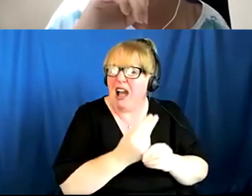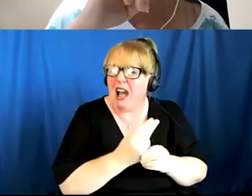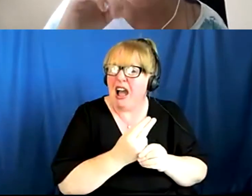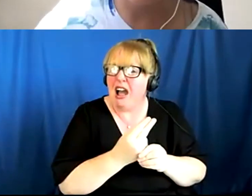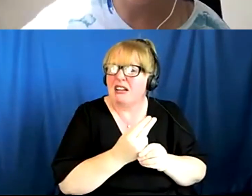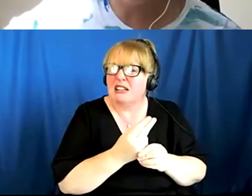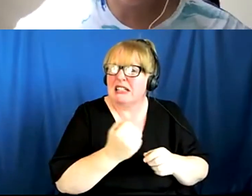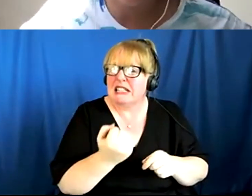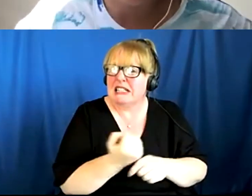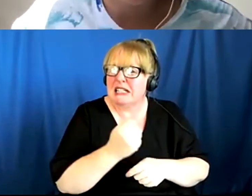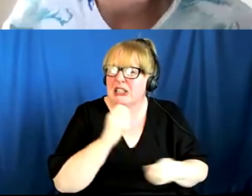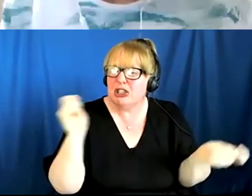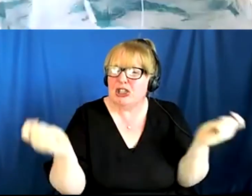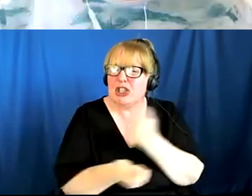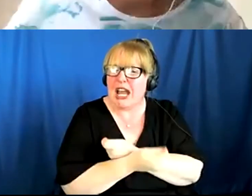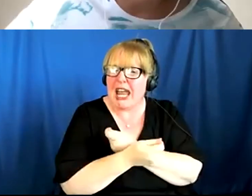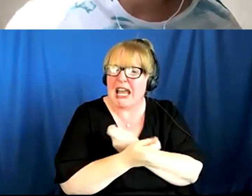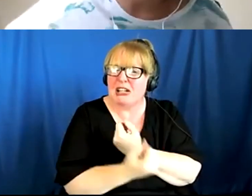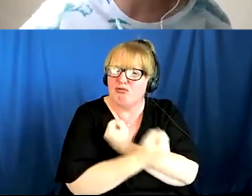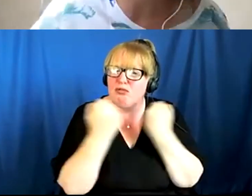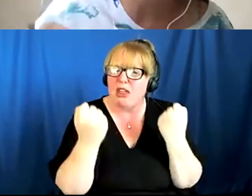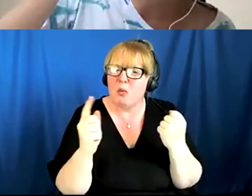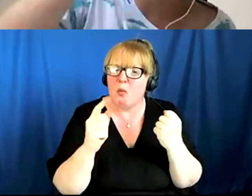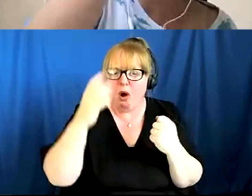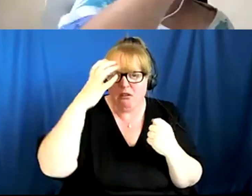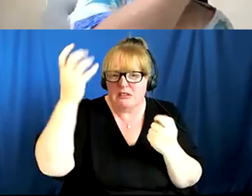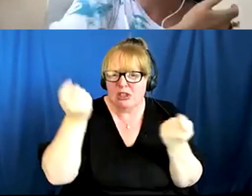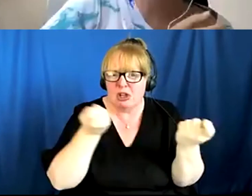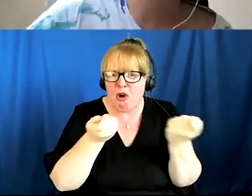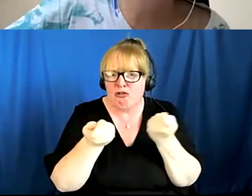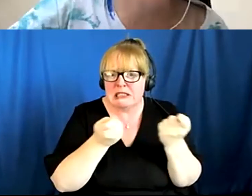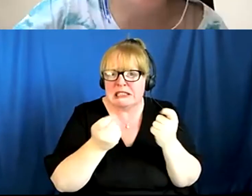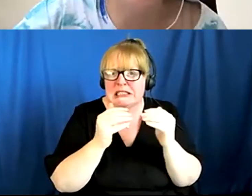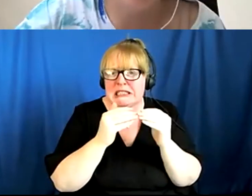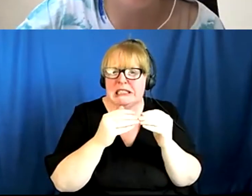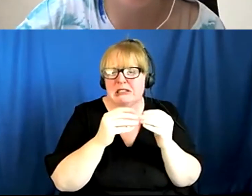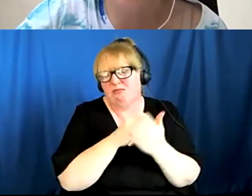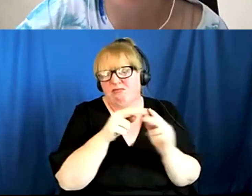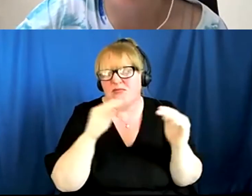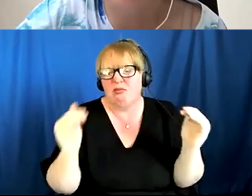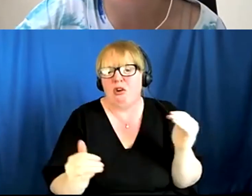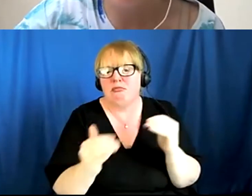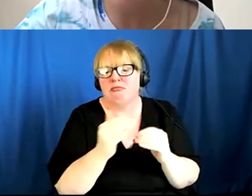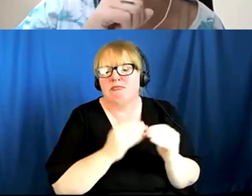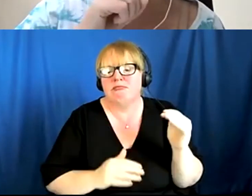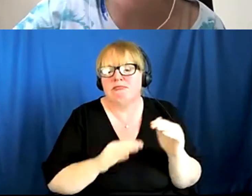At realisation, right? >> ULRIKA: Yeah. Yes, you are! >> MAGDA: I think it's very much; I think